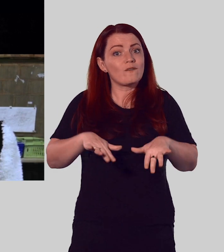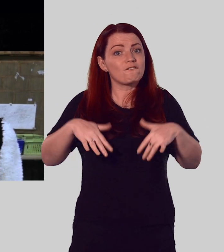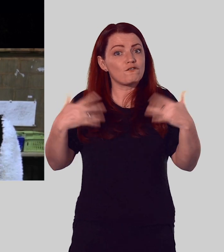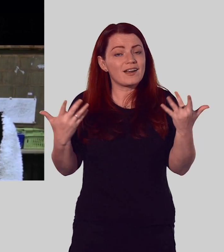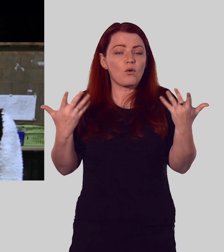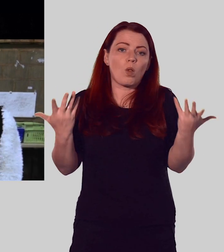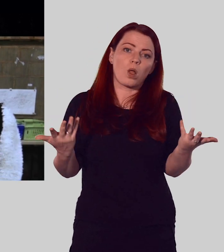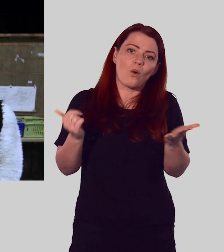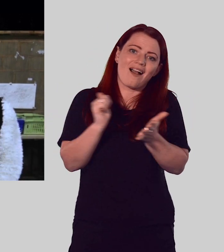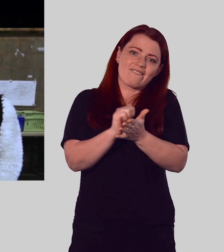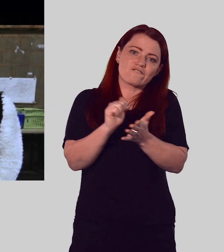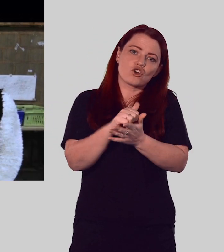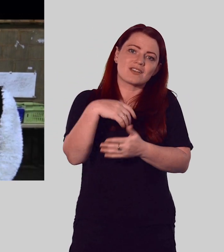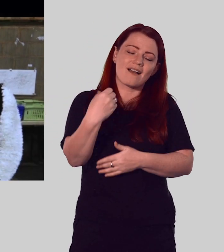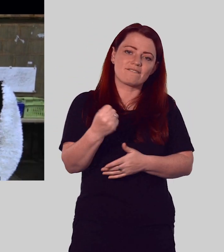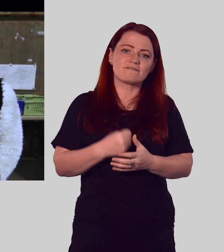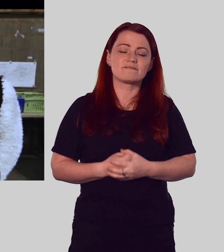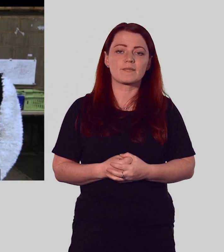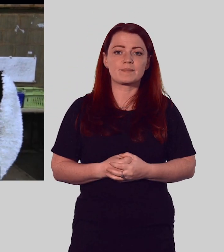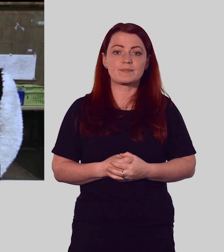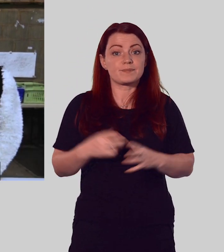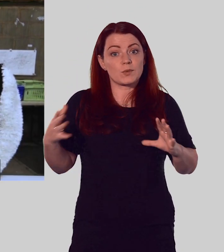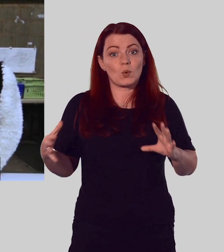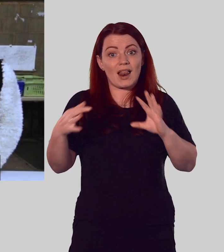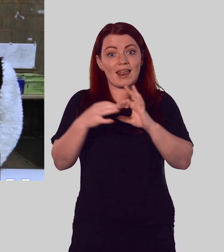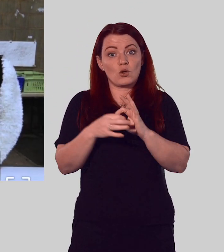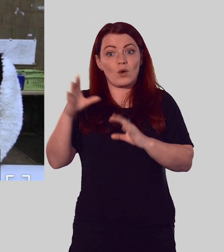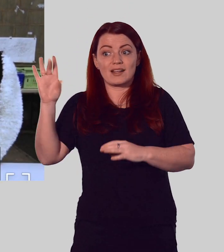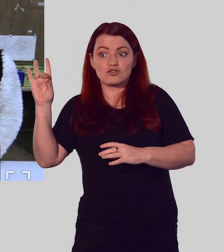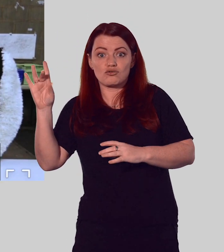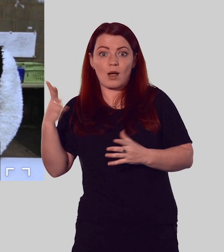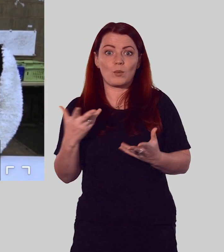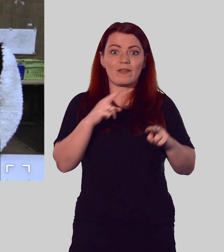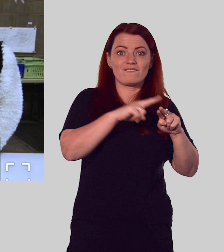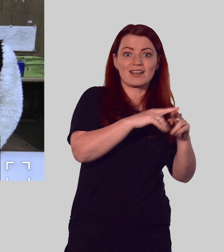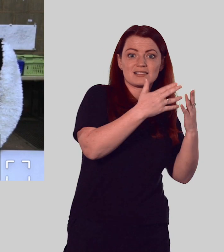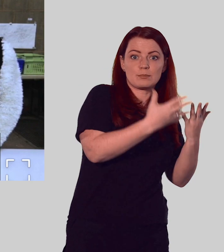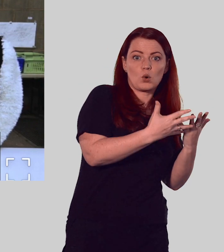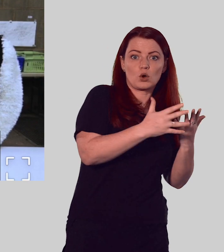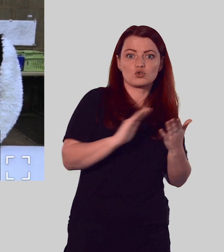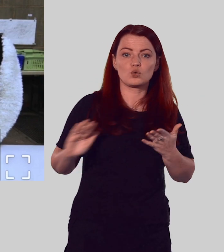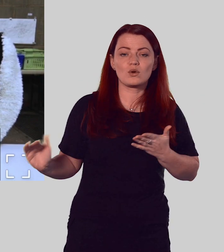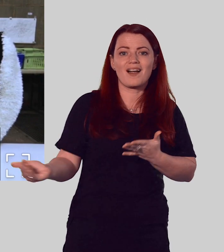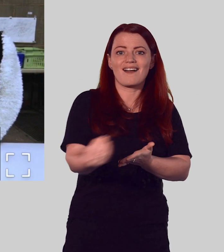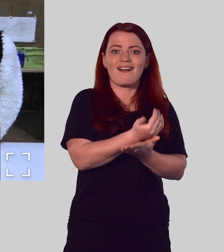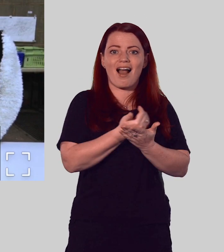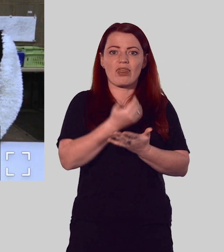throughout, you can link your Instagram account with your Facebook account to gather statistics on who watches your